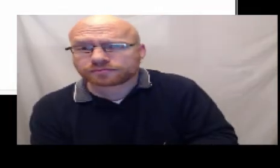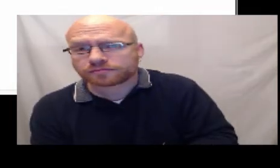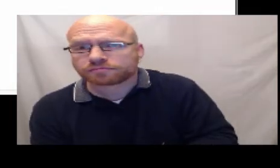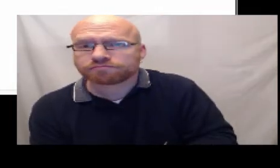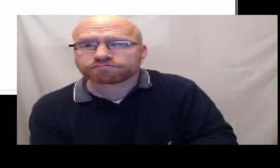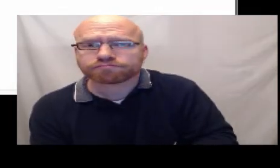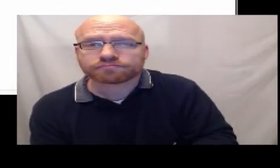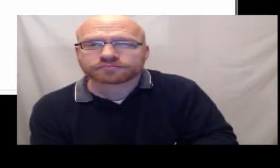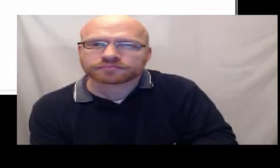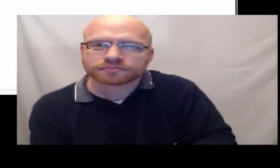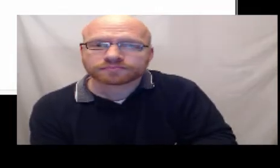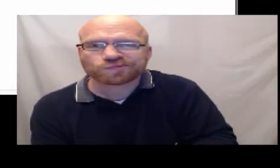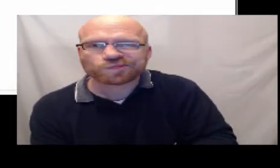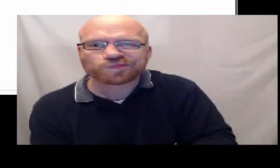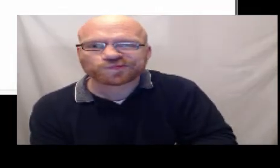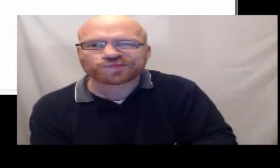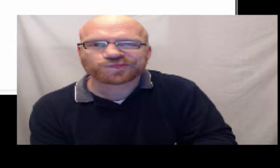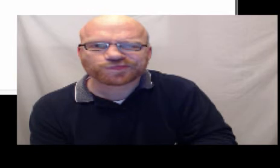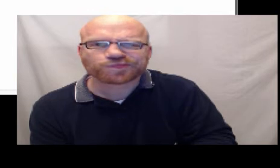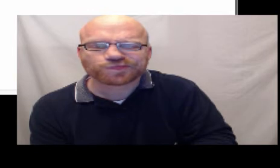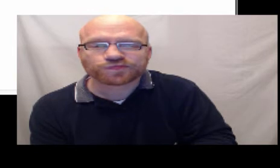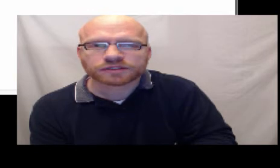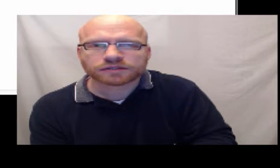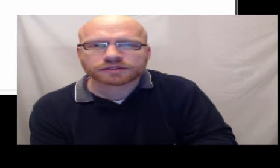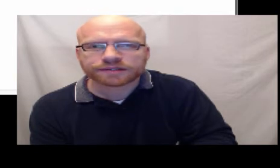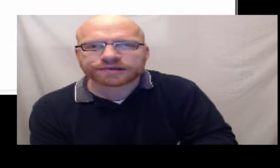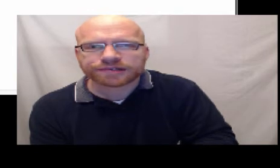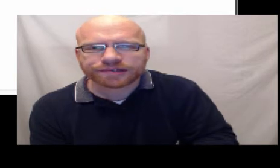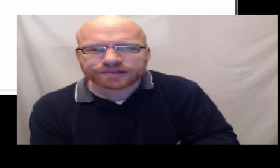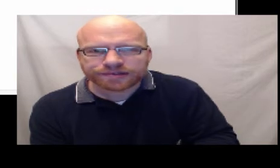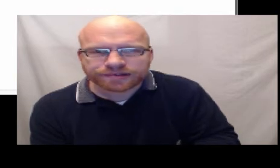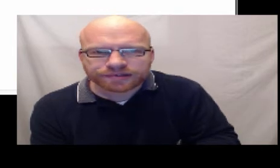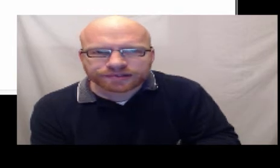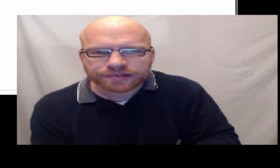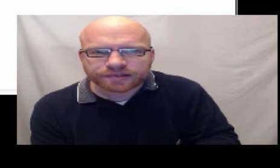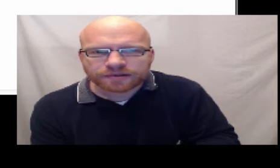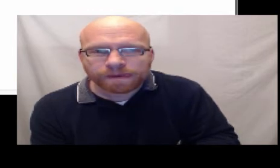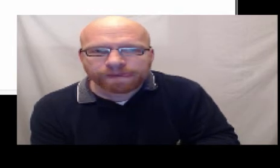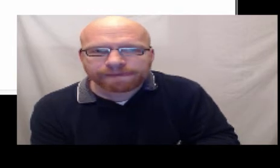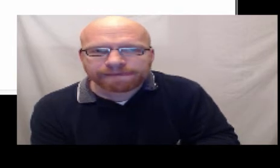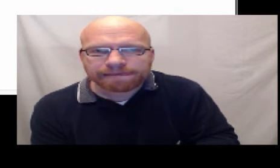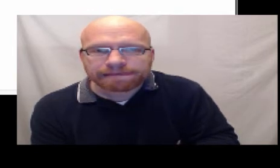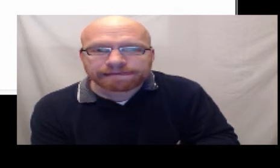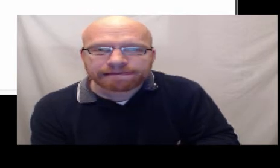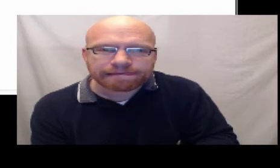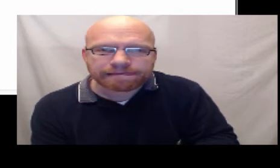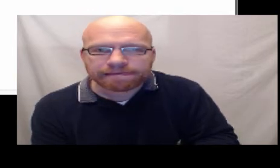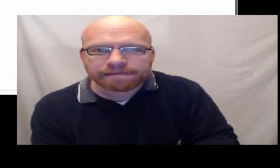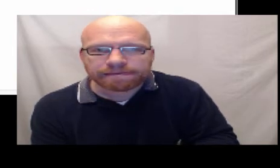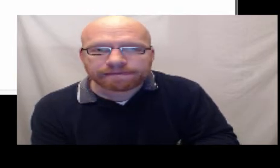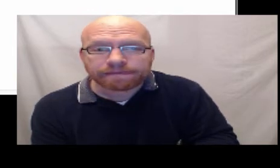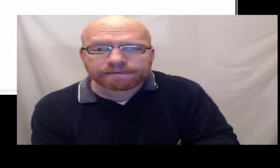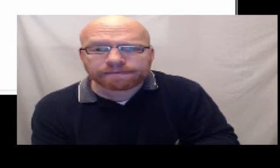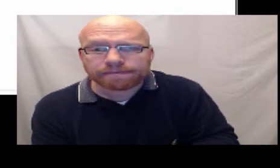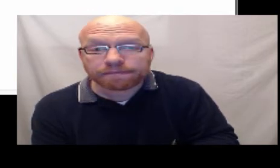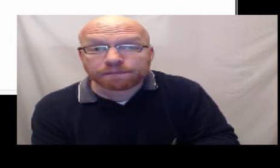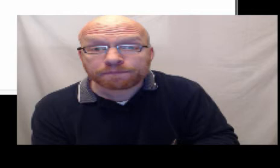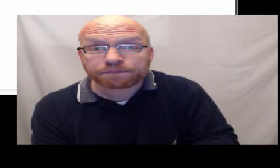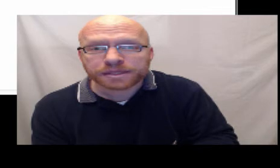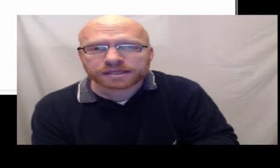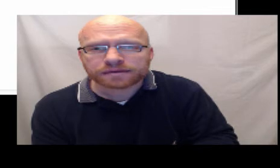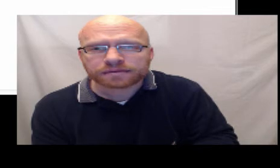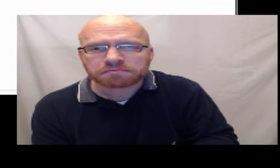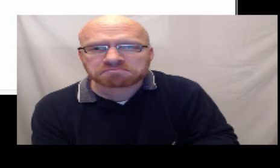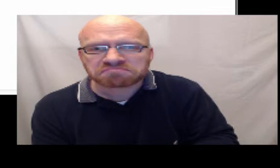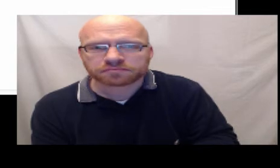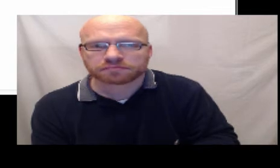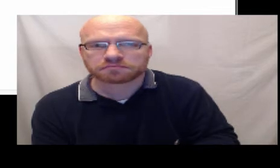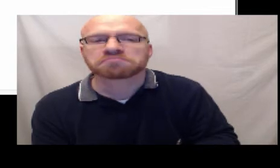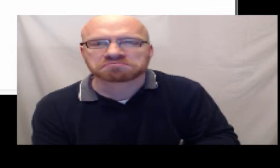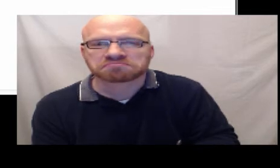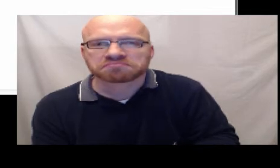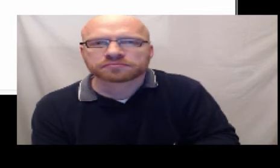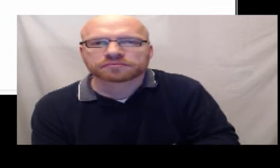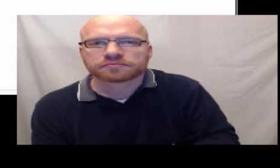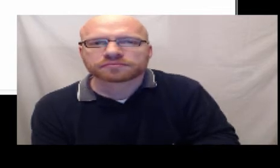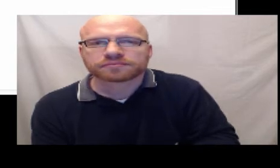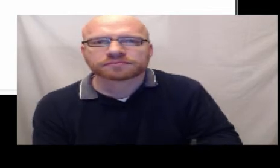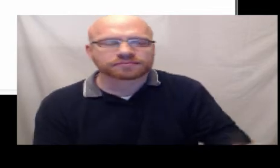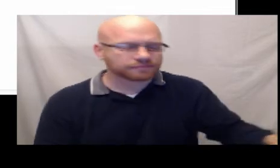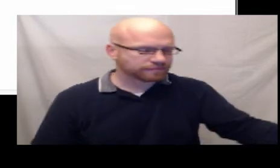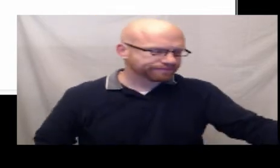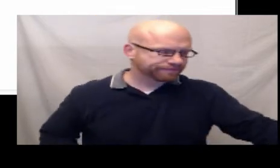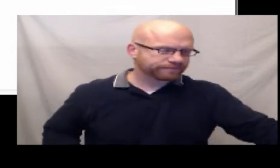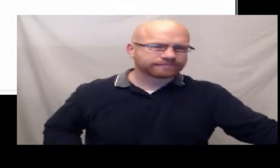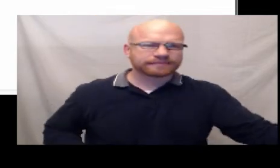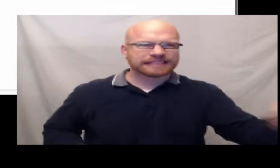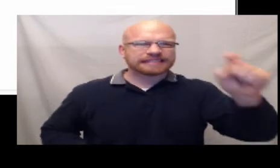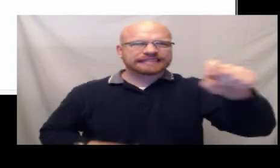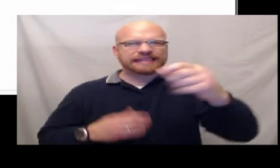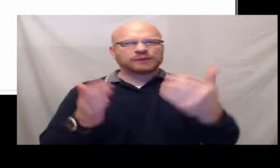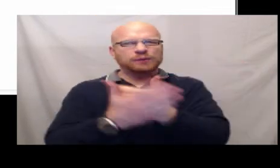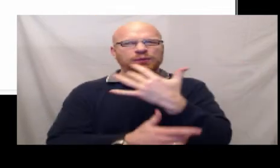[ Pause ]